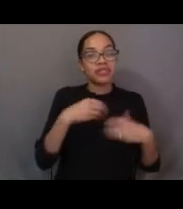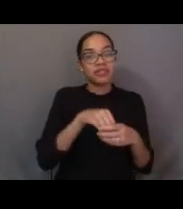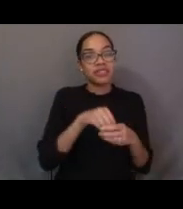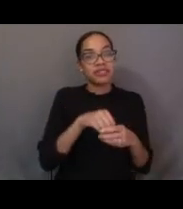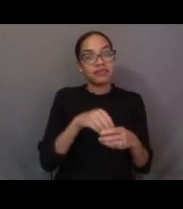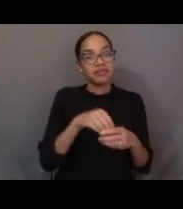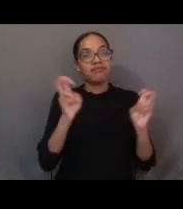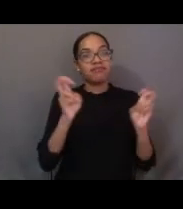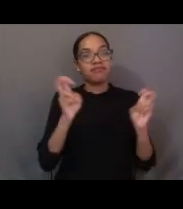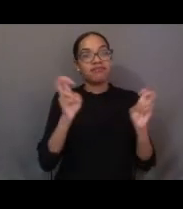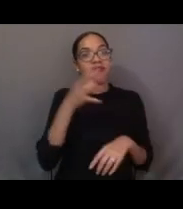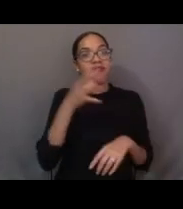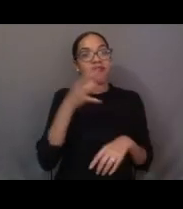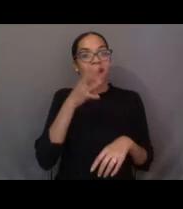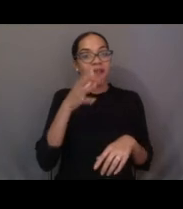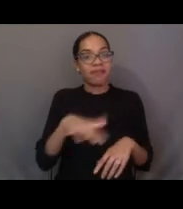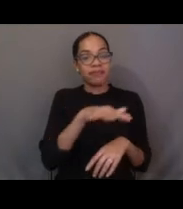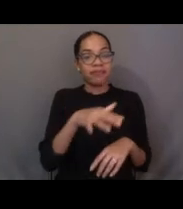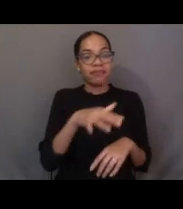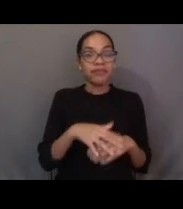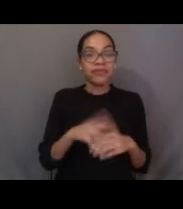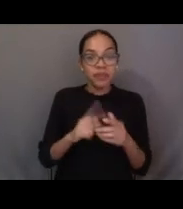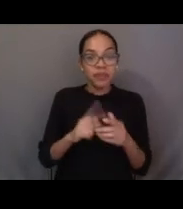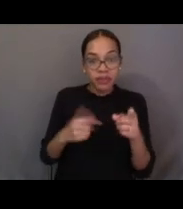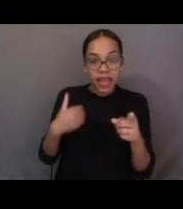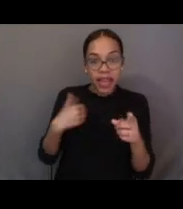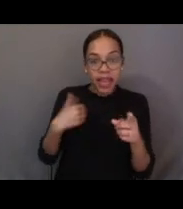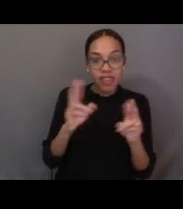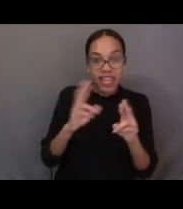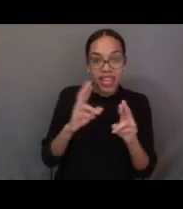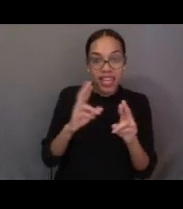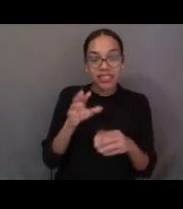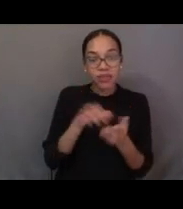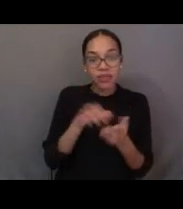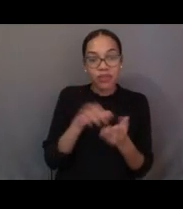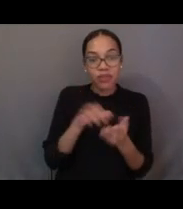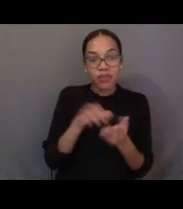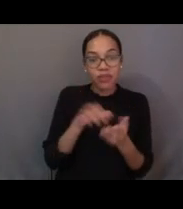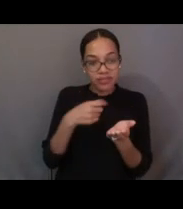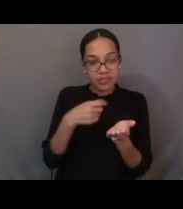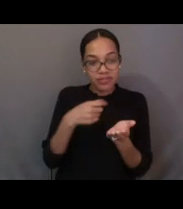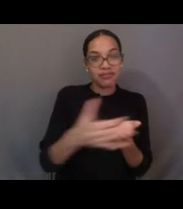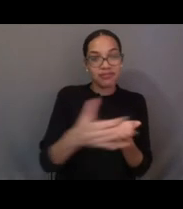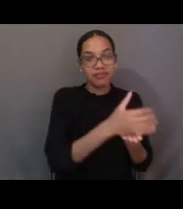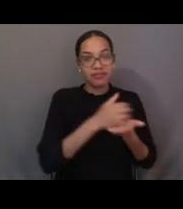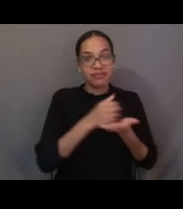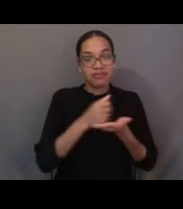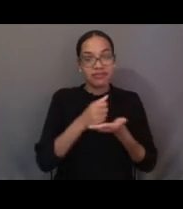And we have someone here working on his oyster farm. When you think about it, when you think about a farm,